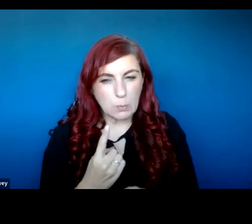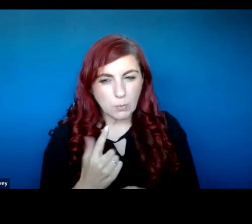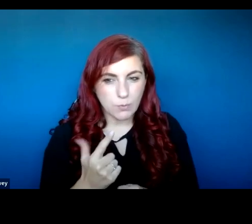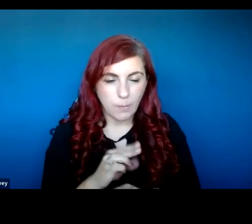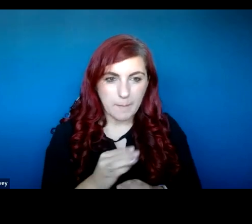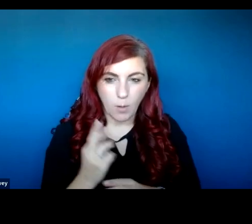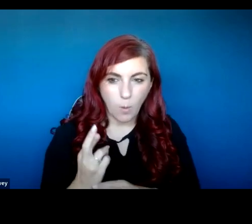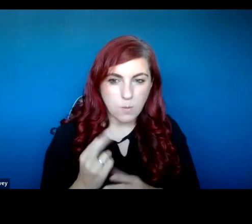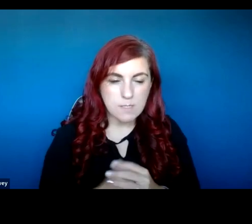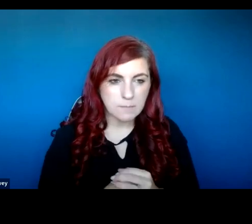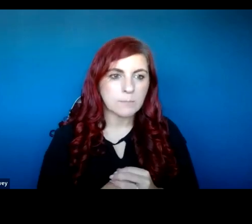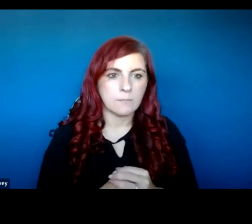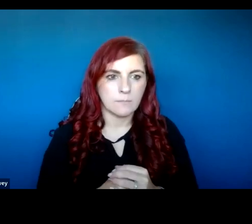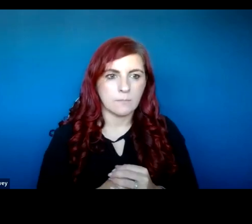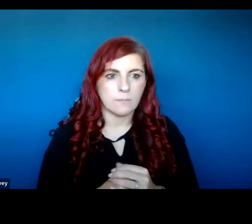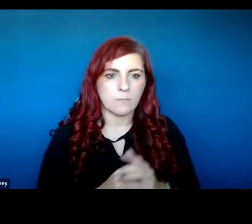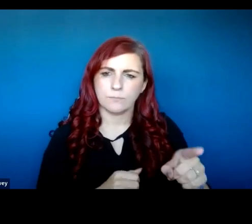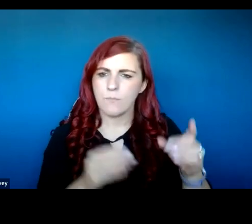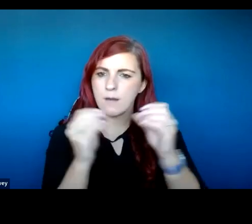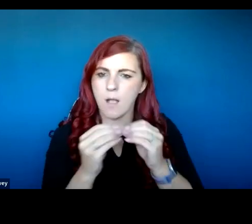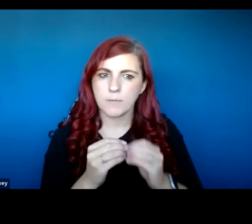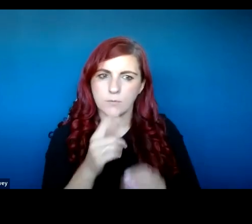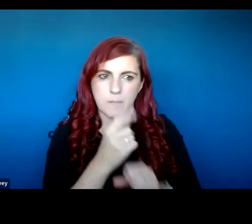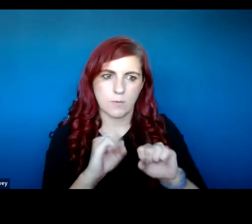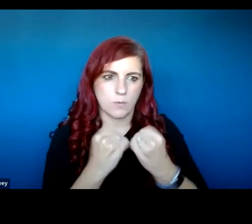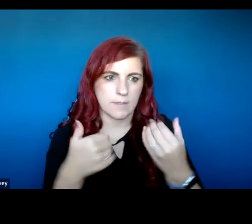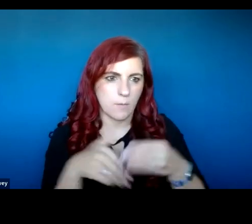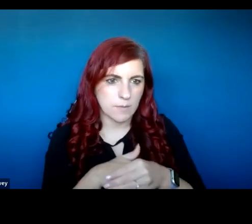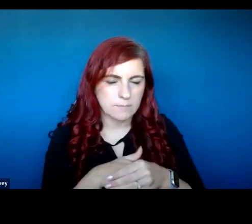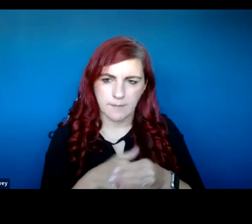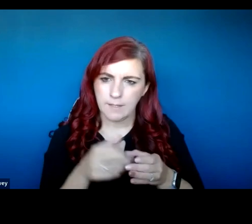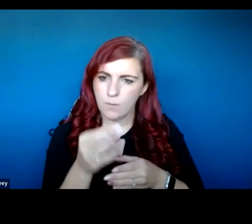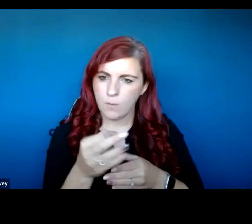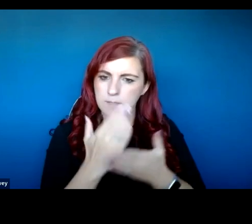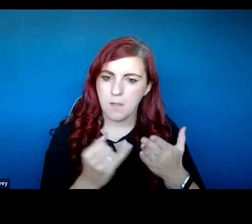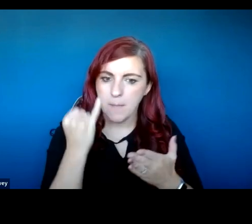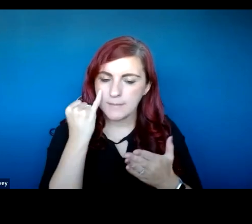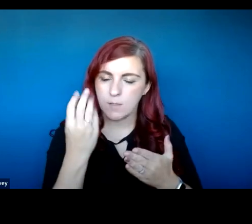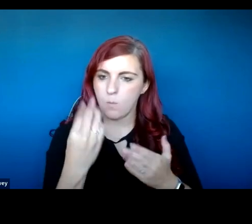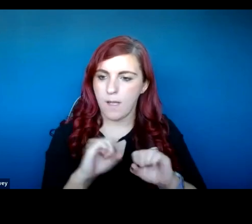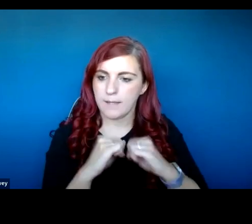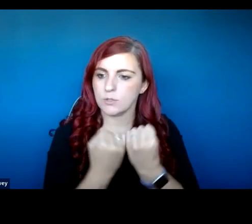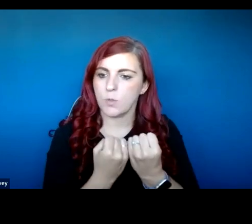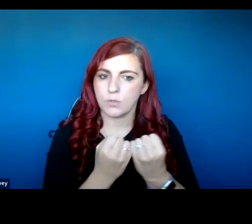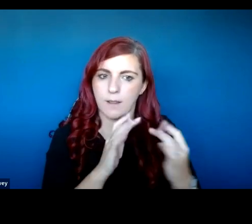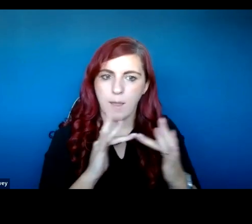This participant's comment about their social network provides some insight into why social networks may be small.